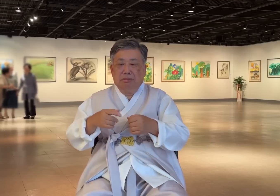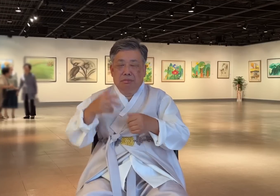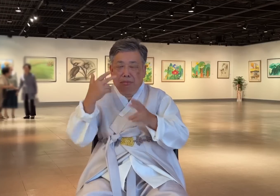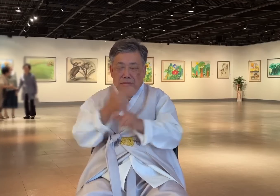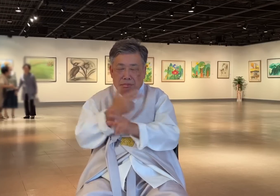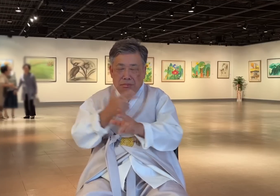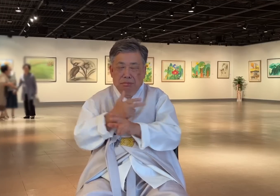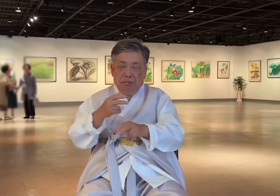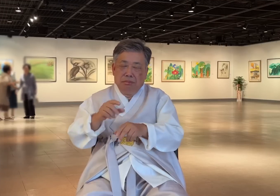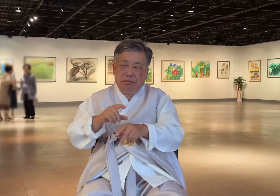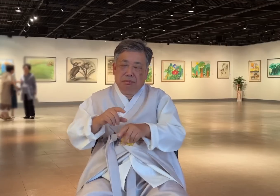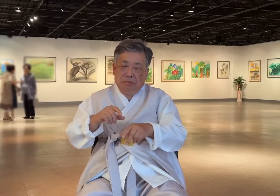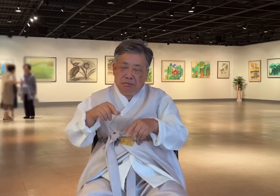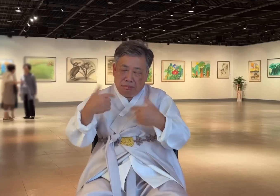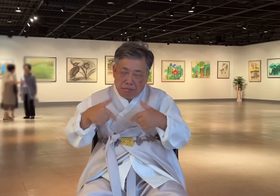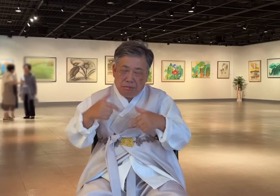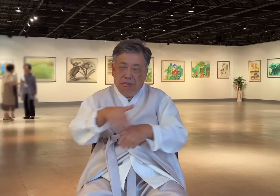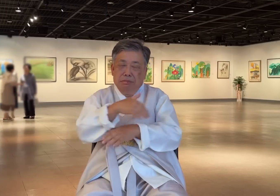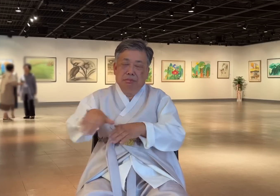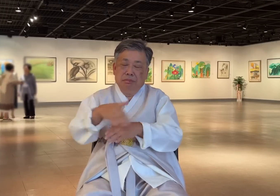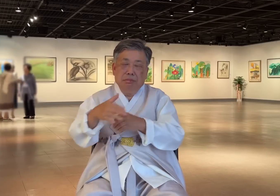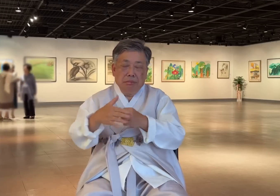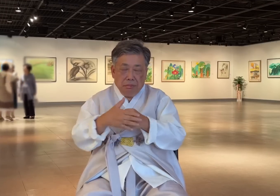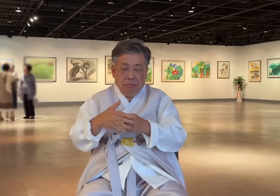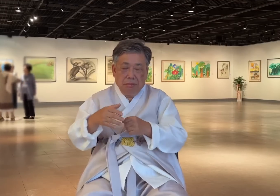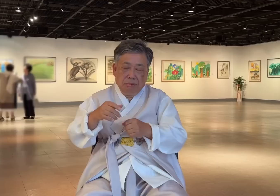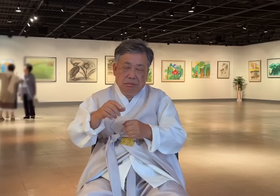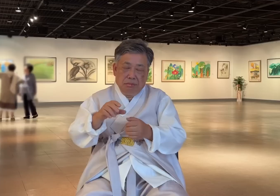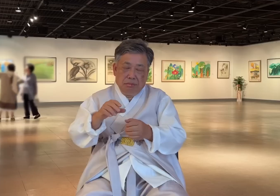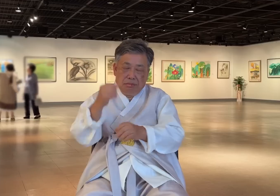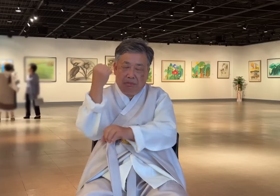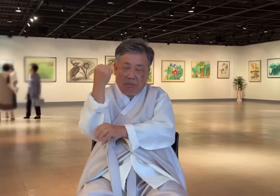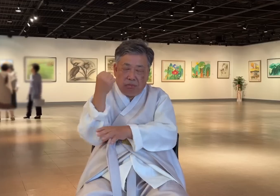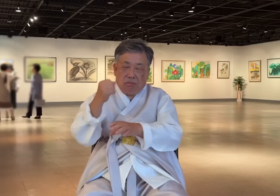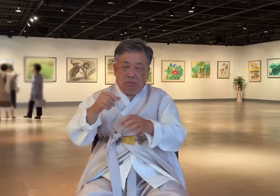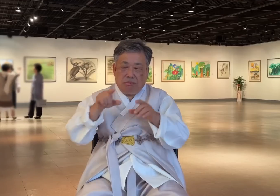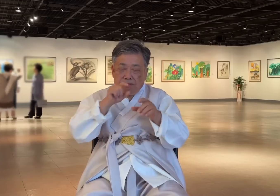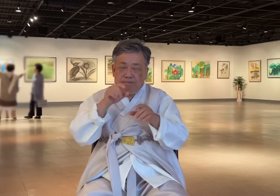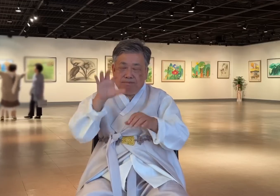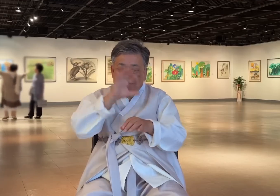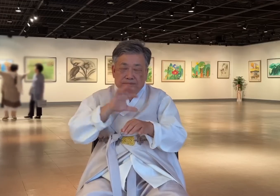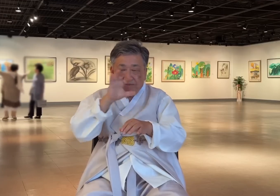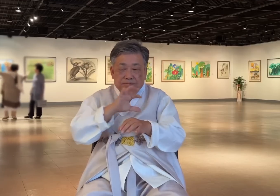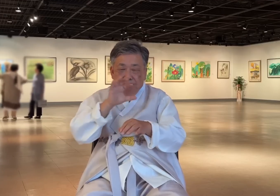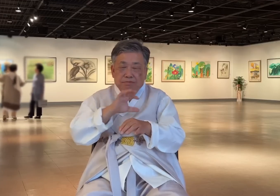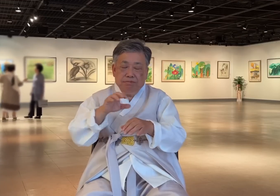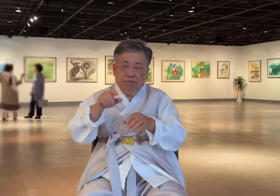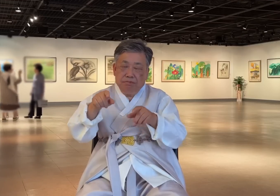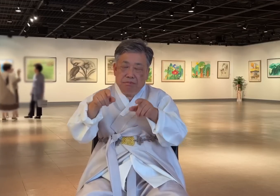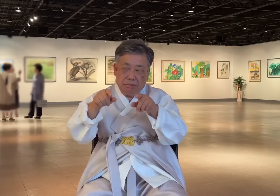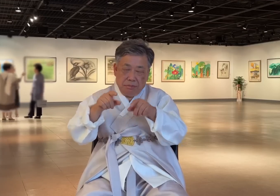I always went to learn every week. I drew a basic picture of an eagle.